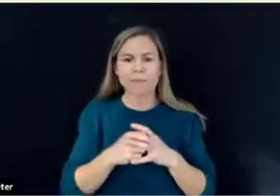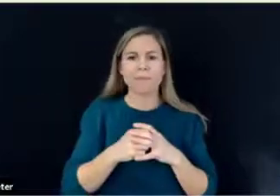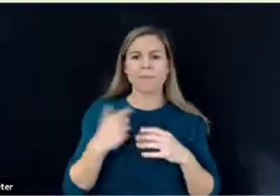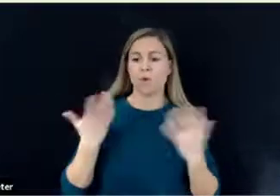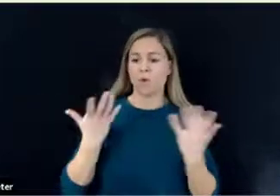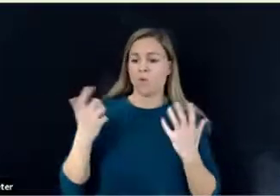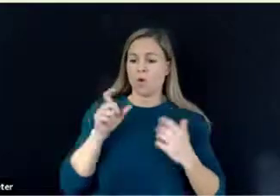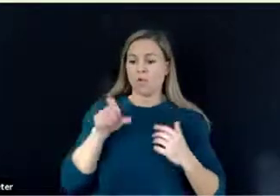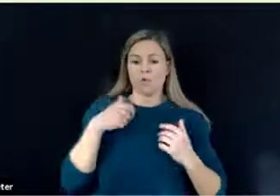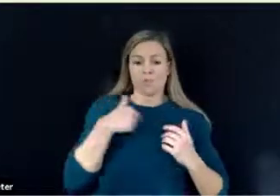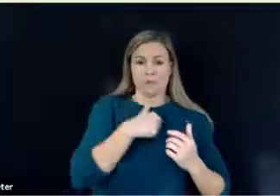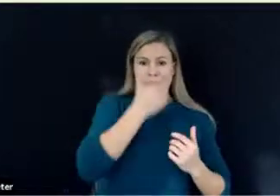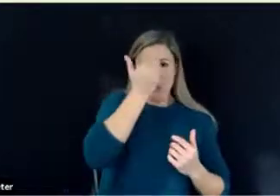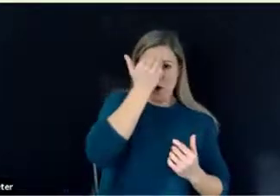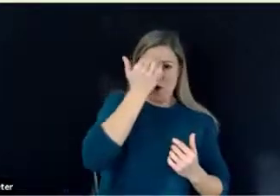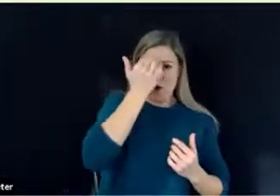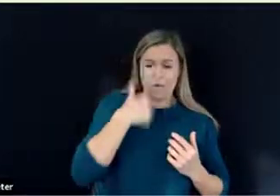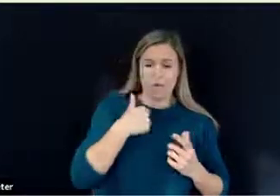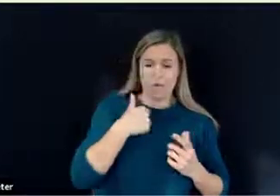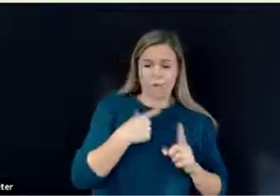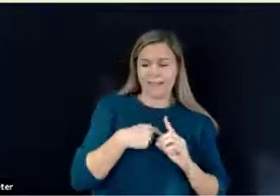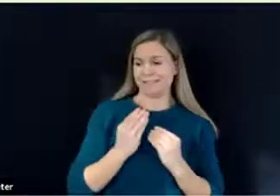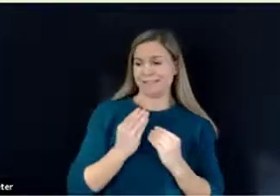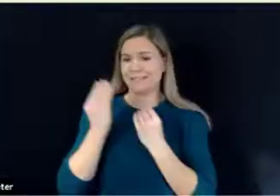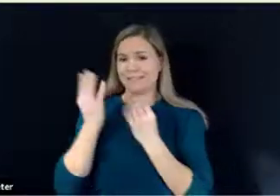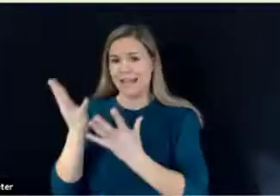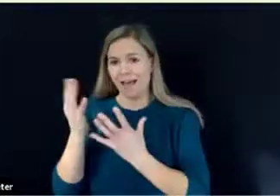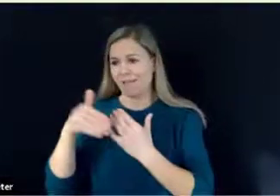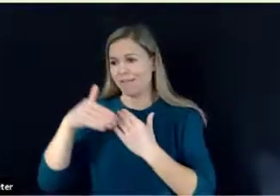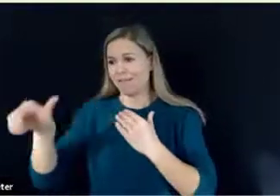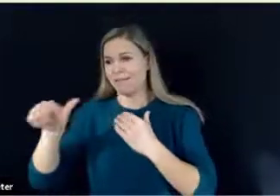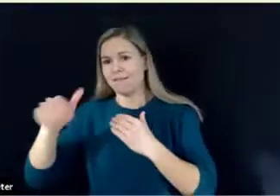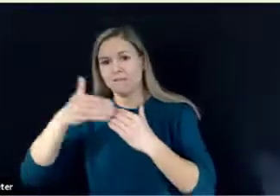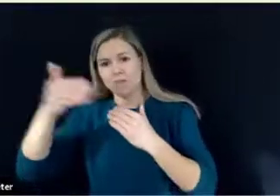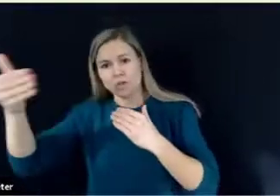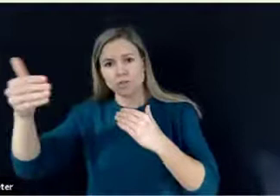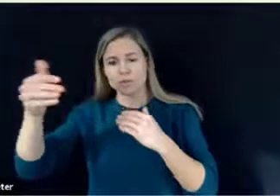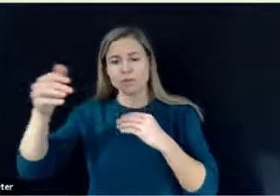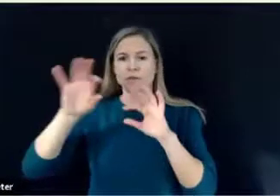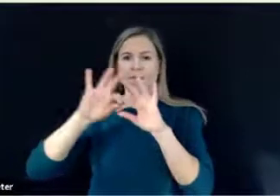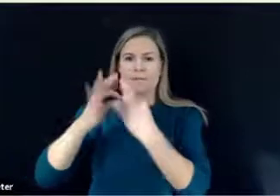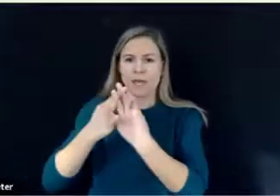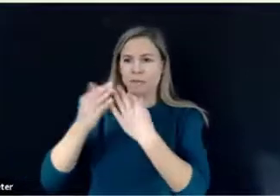What should we tell future families, future patients to be watching for?